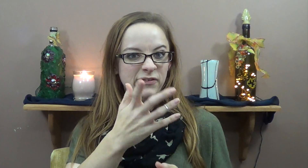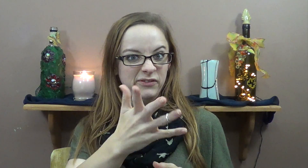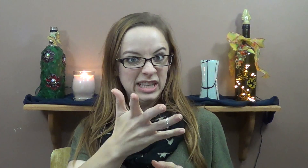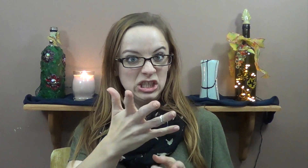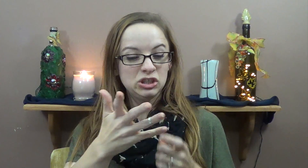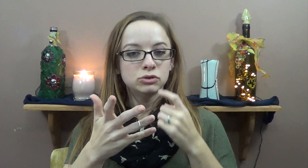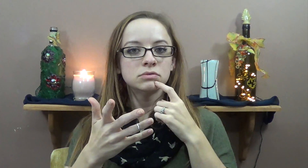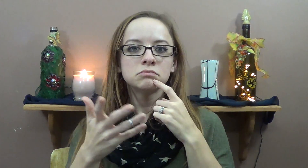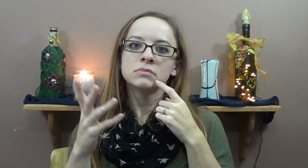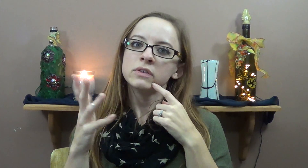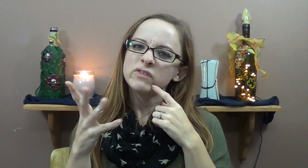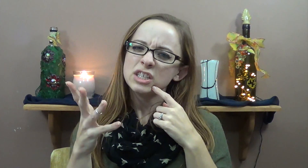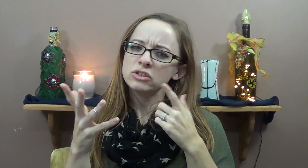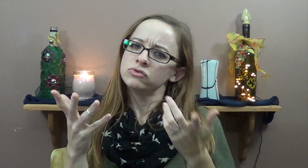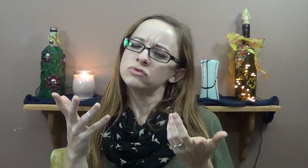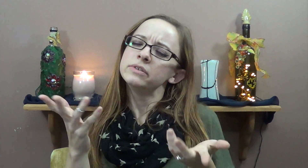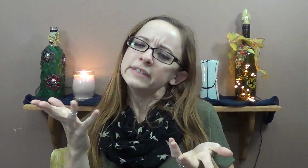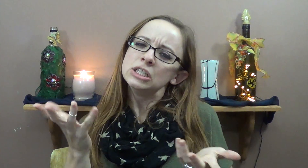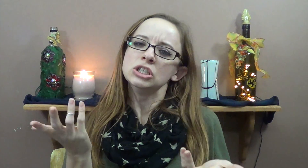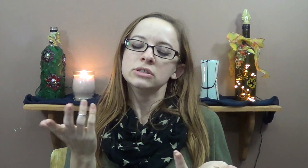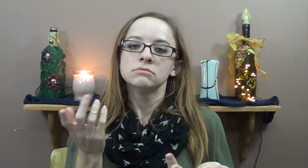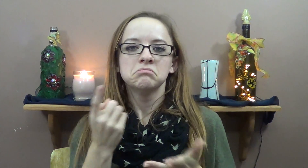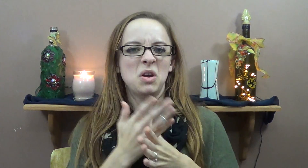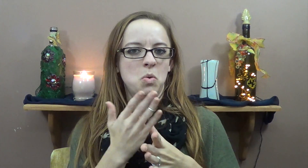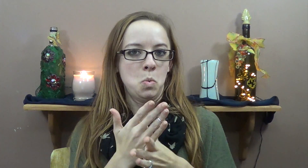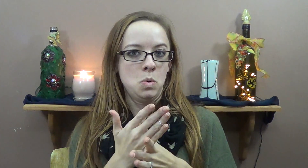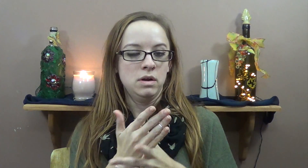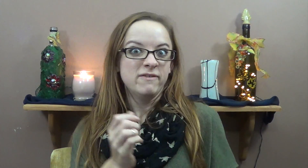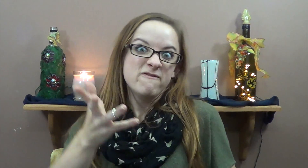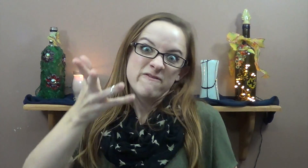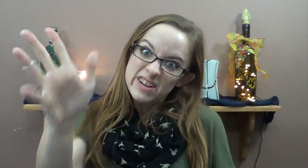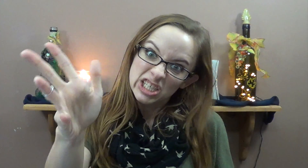recently I was talking about telling someone to "stop it".